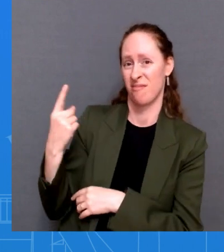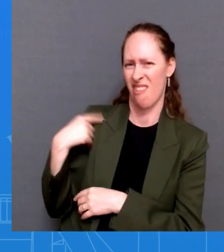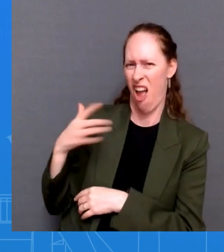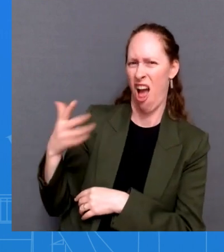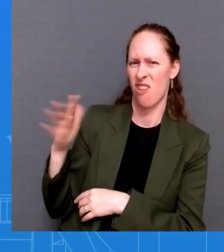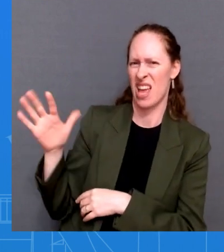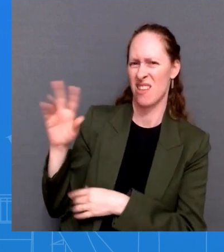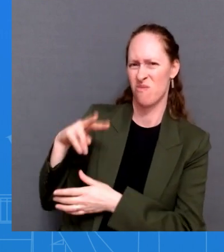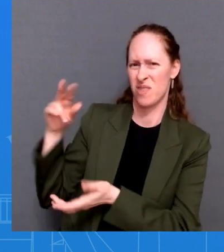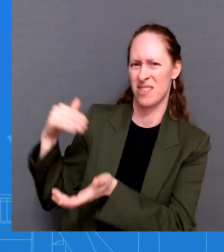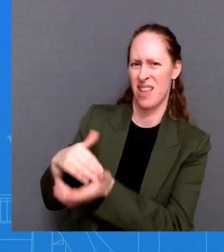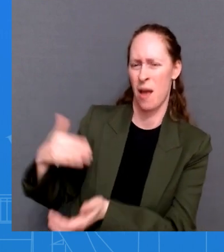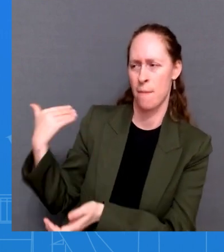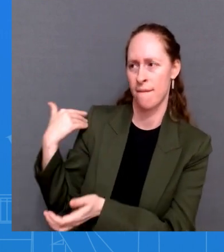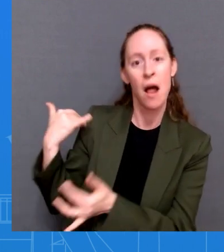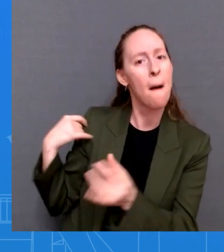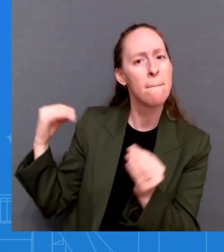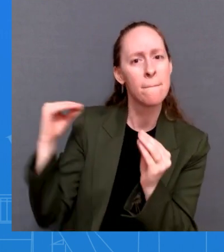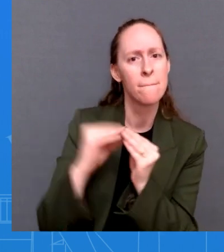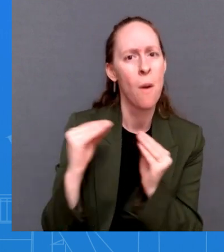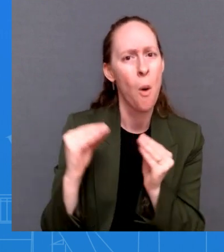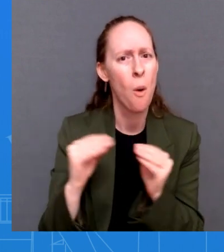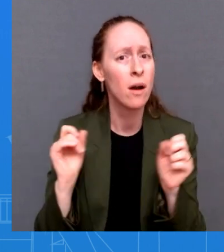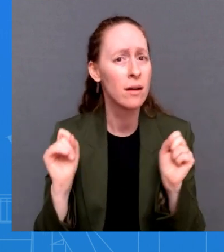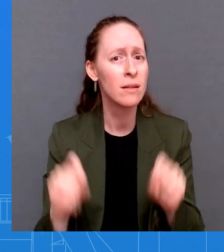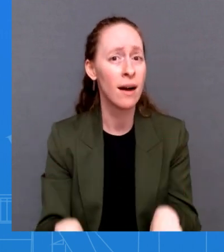courses for quick and easy access for patients who qualify for them.